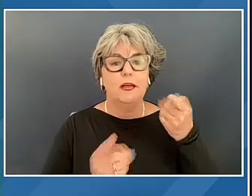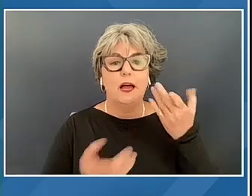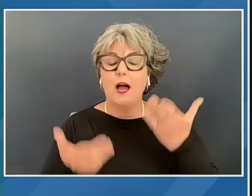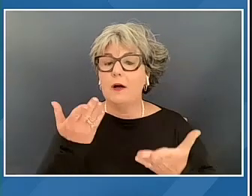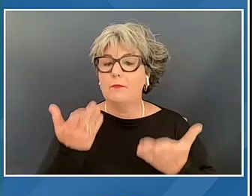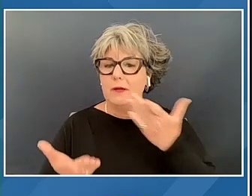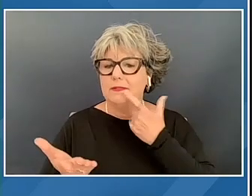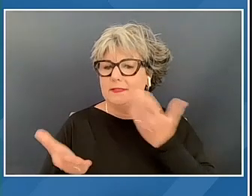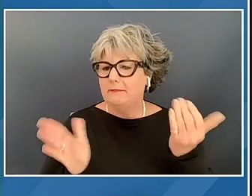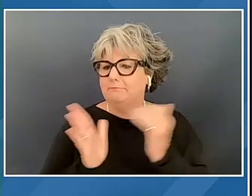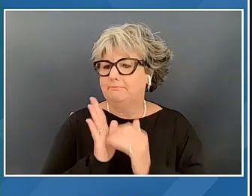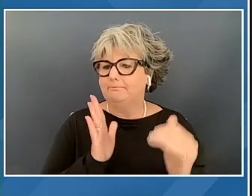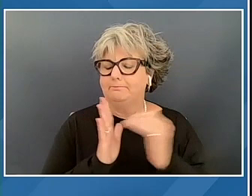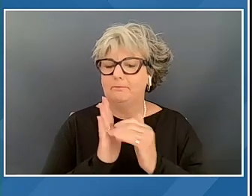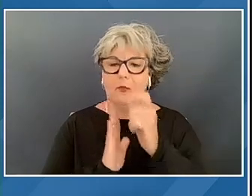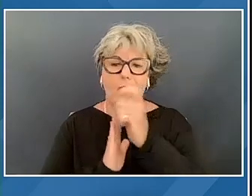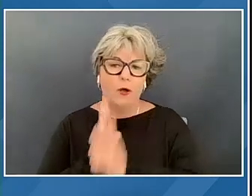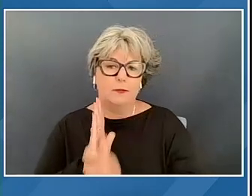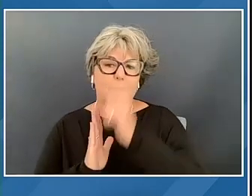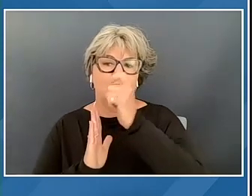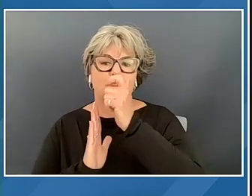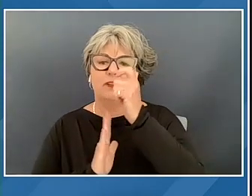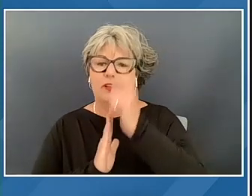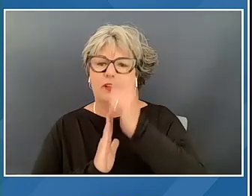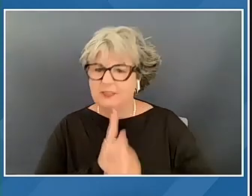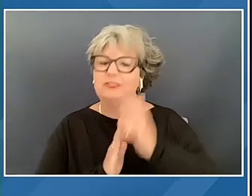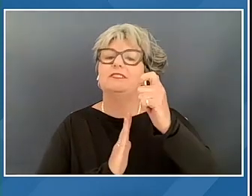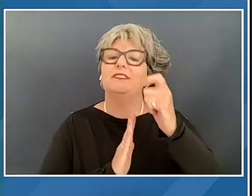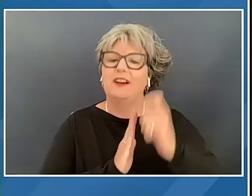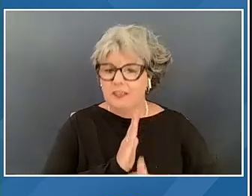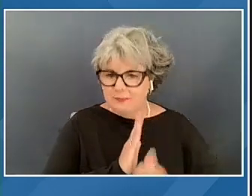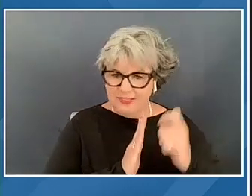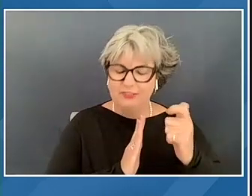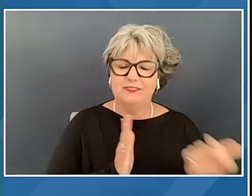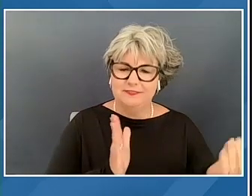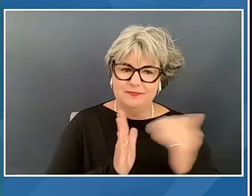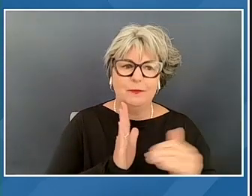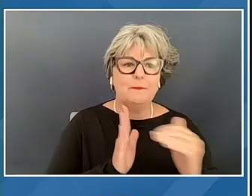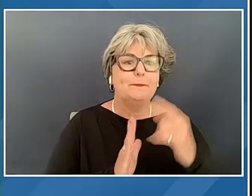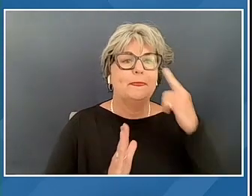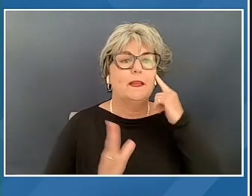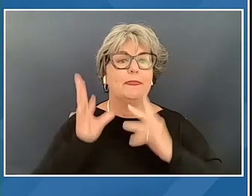automation, automation, automation. I think the experience with total and